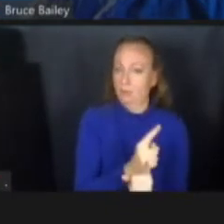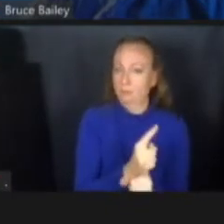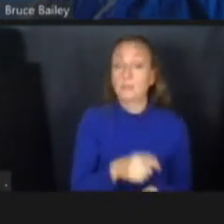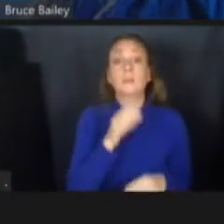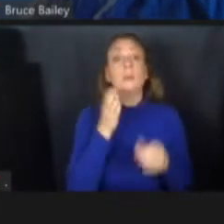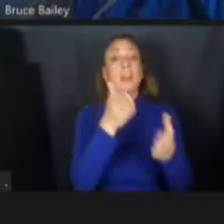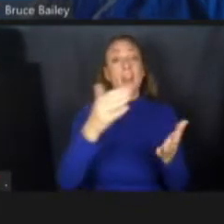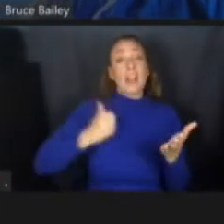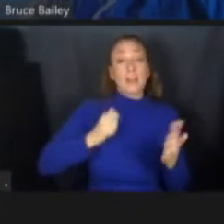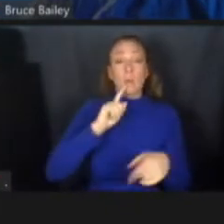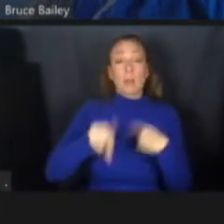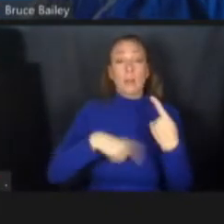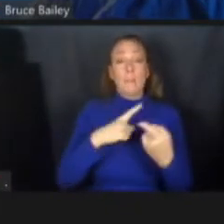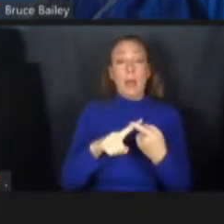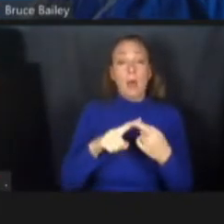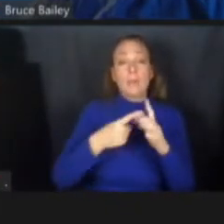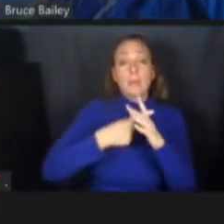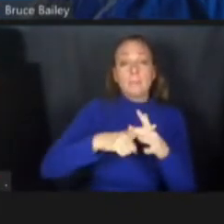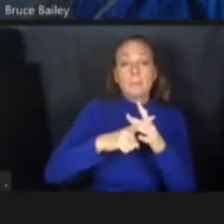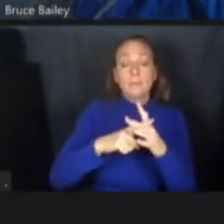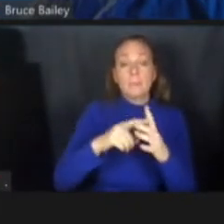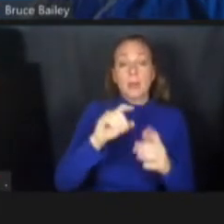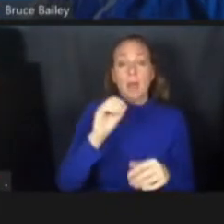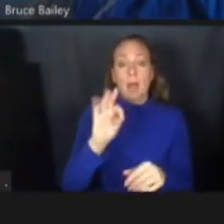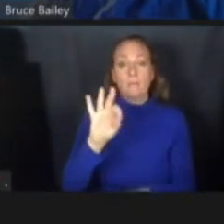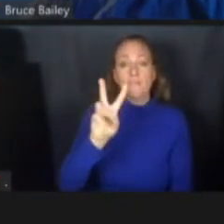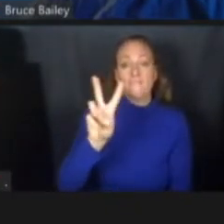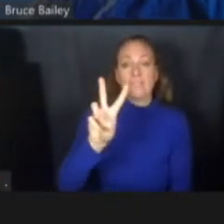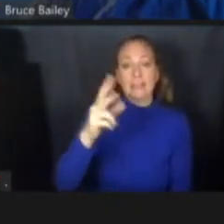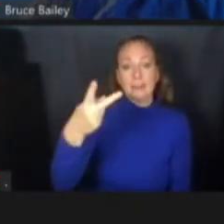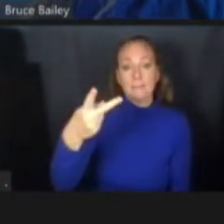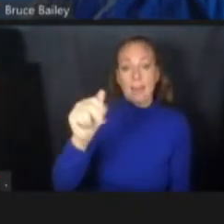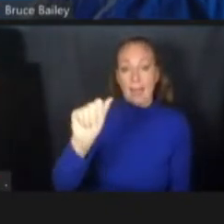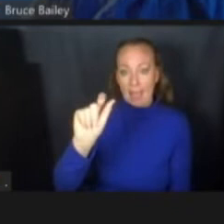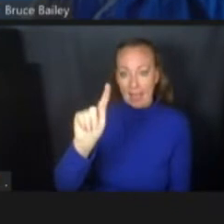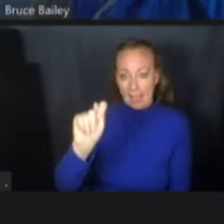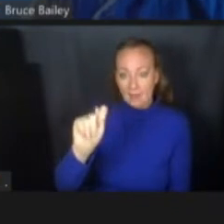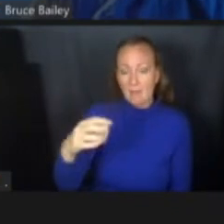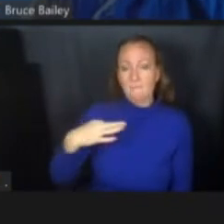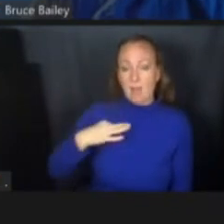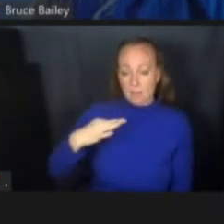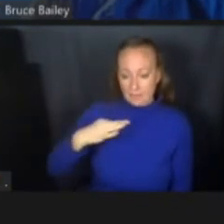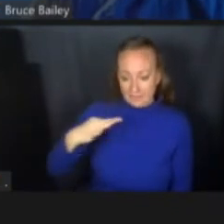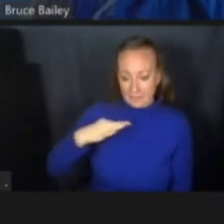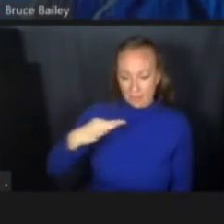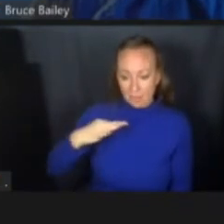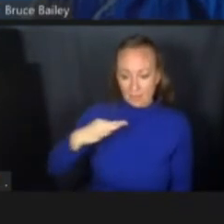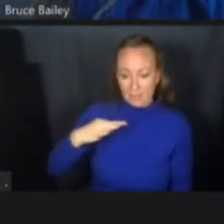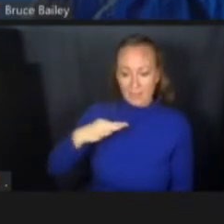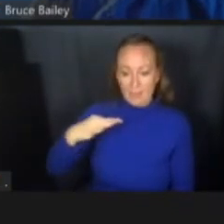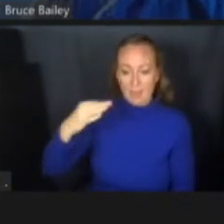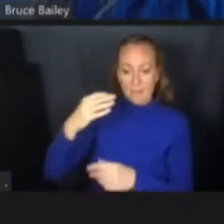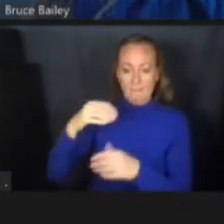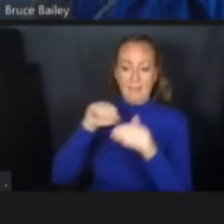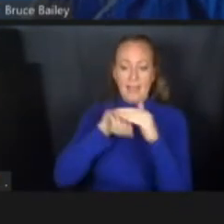of VPAT, Voluntary Product Accessibility Templates. Those of us who do any procurement work